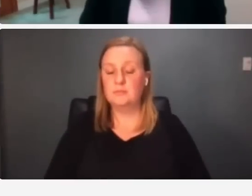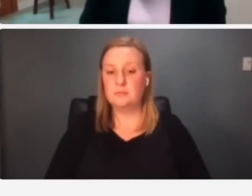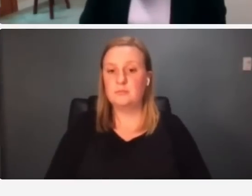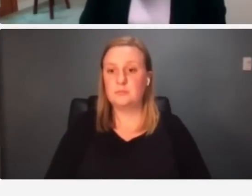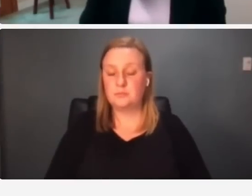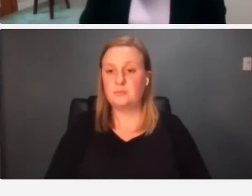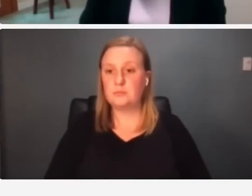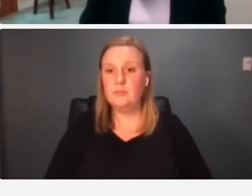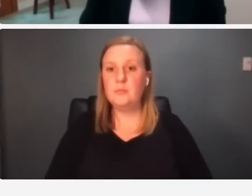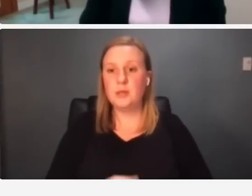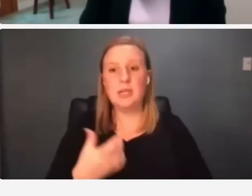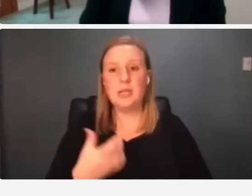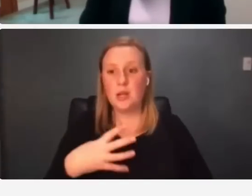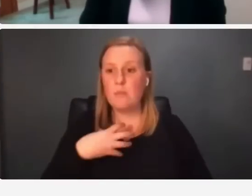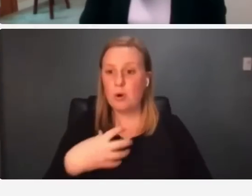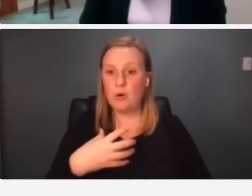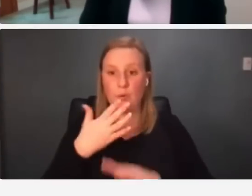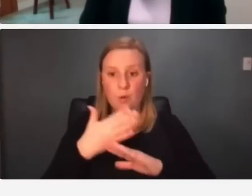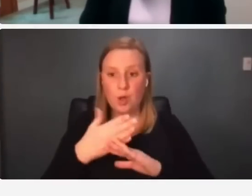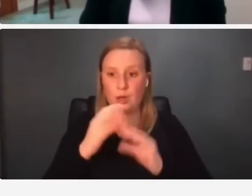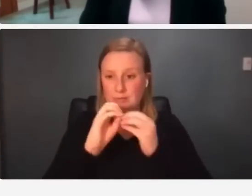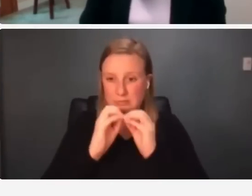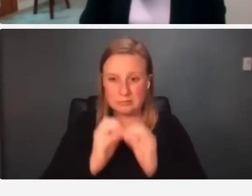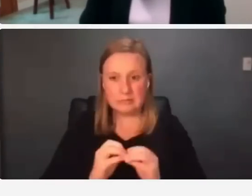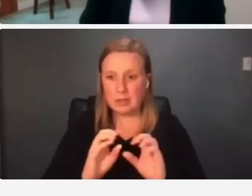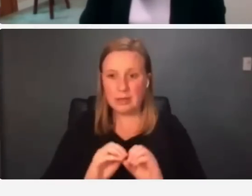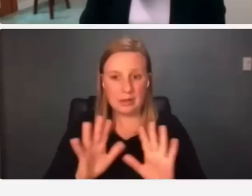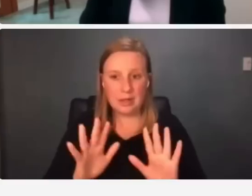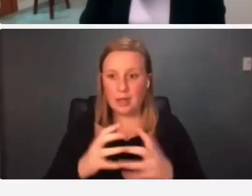be further worked through in our consultation paper.